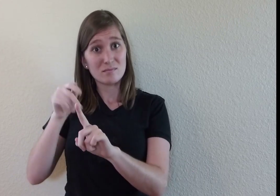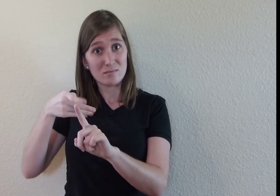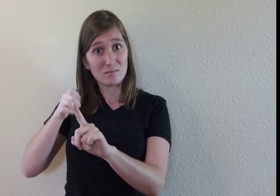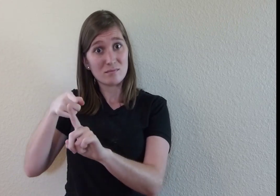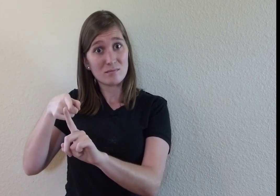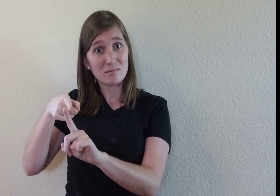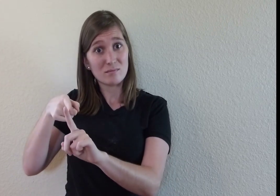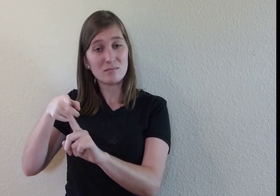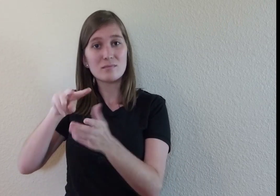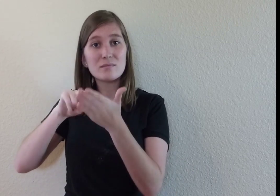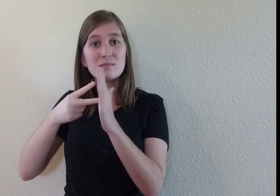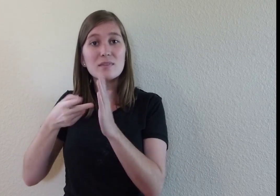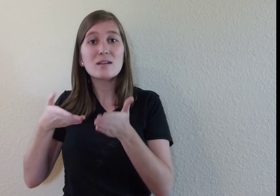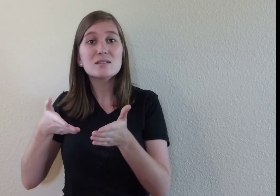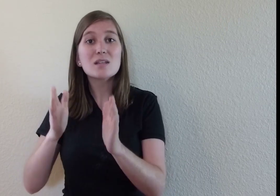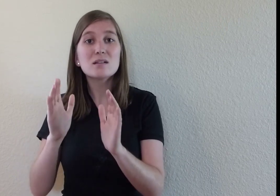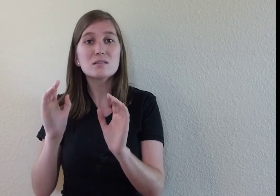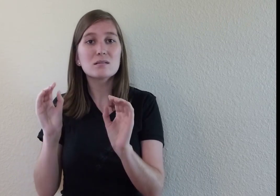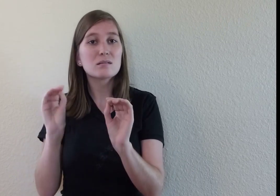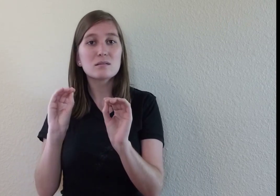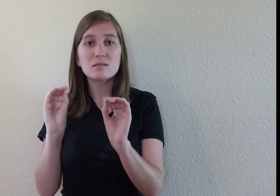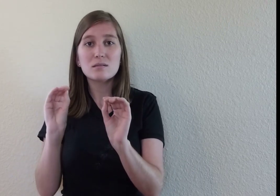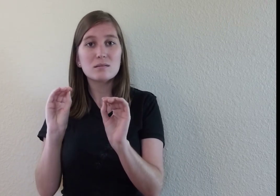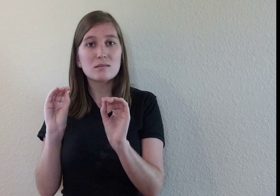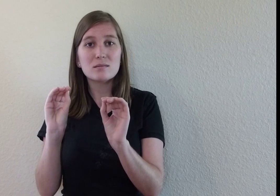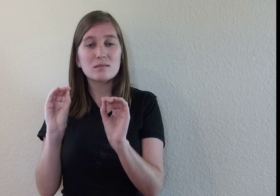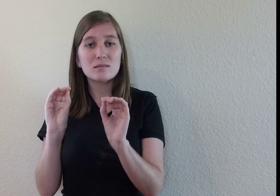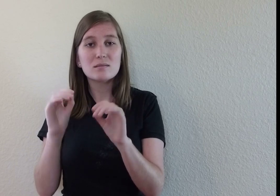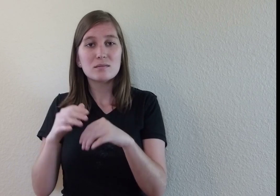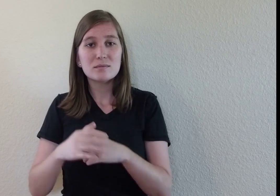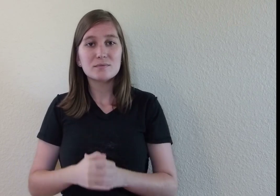rape is the absence of consent,